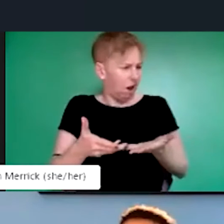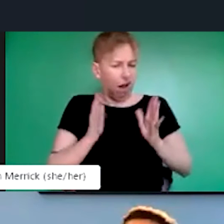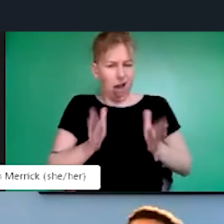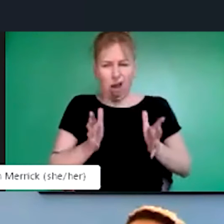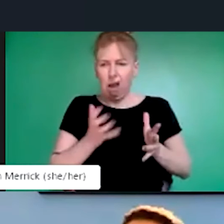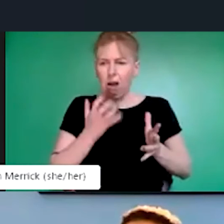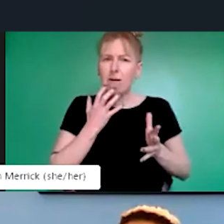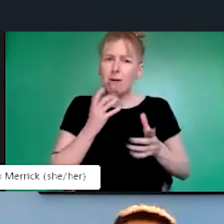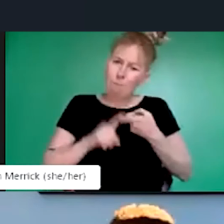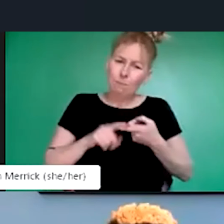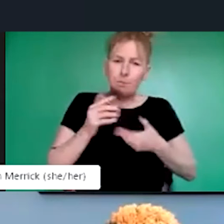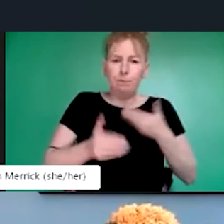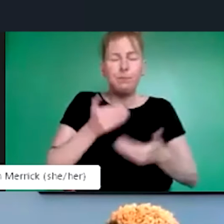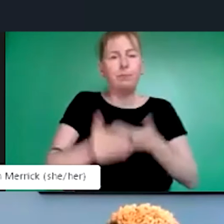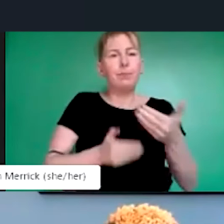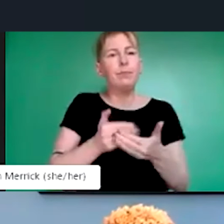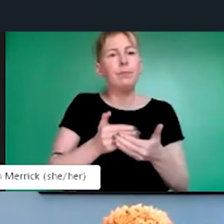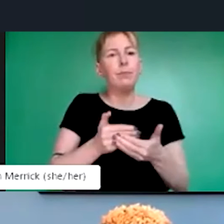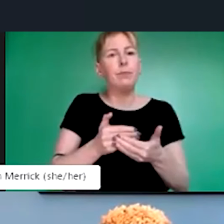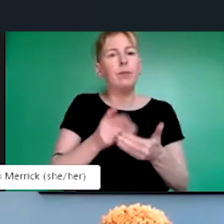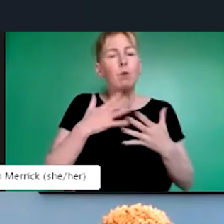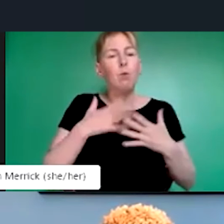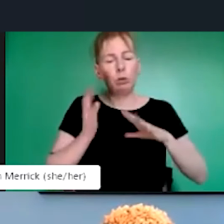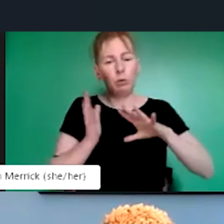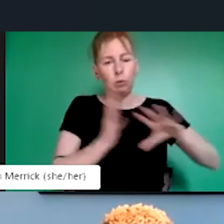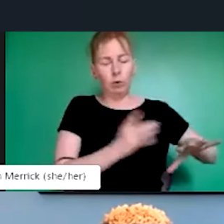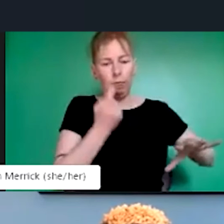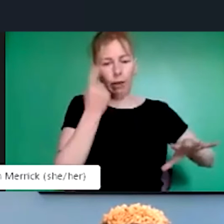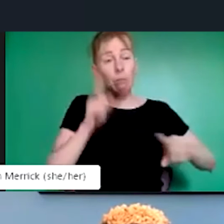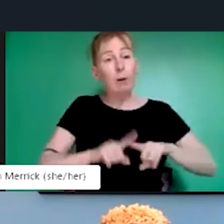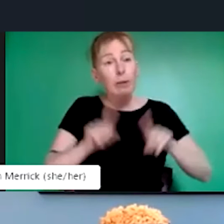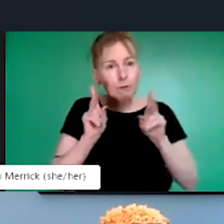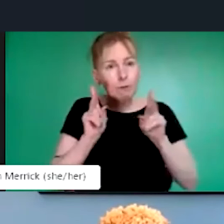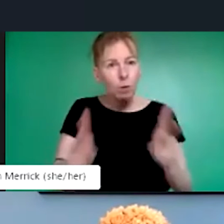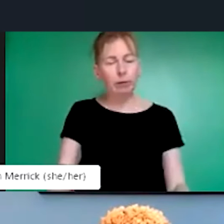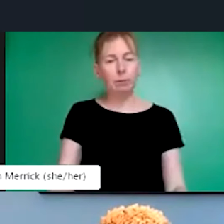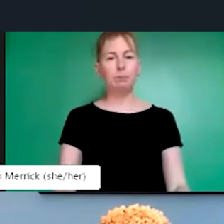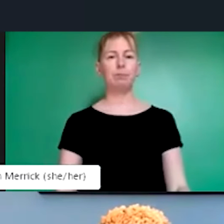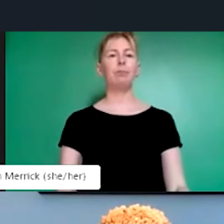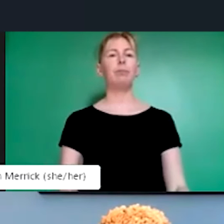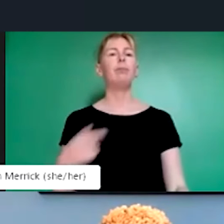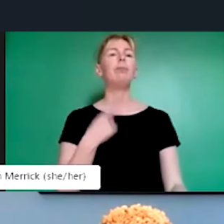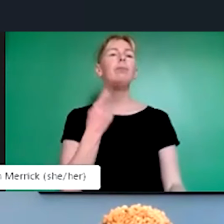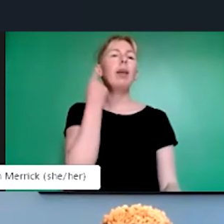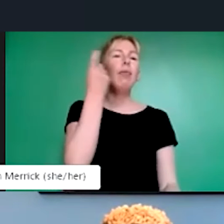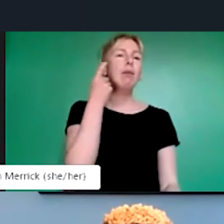continue to not see us. So I've been thinking a lot about this word care and how the